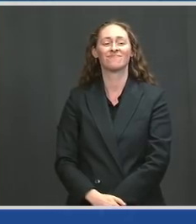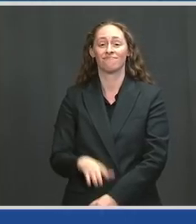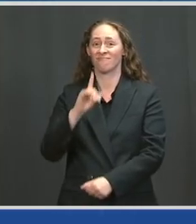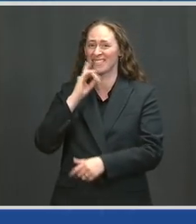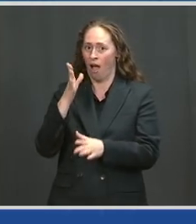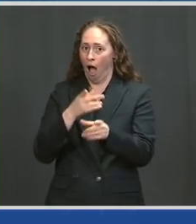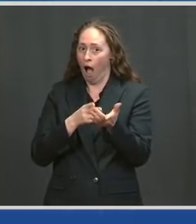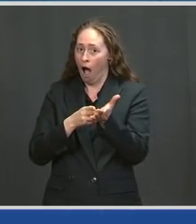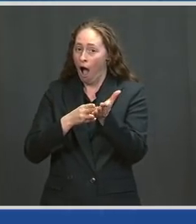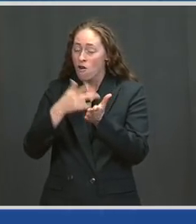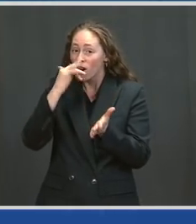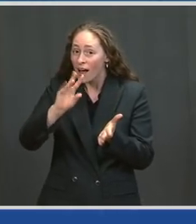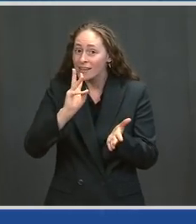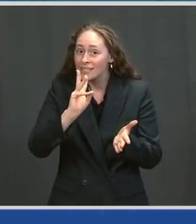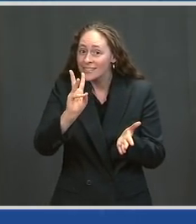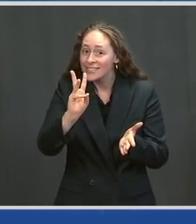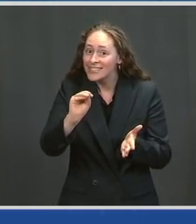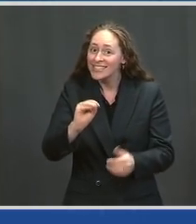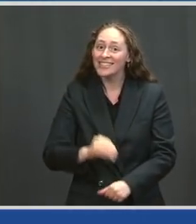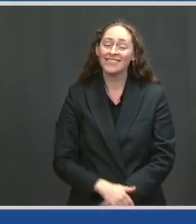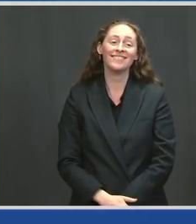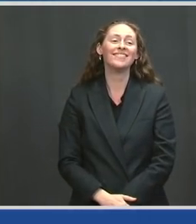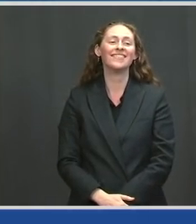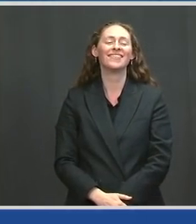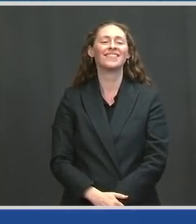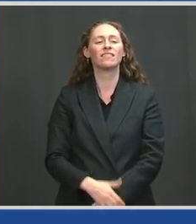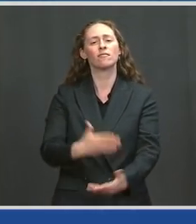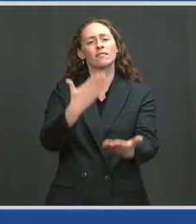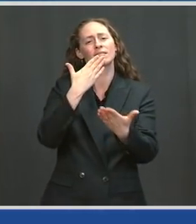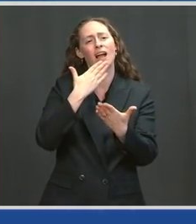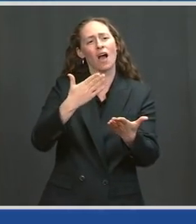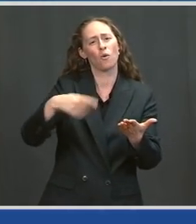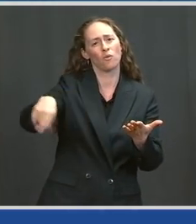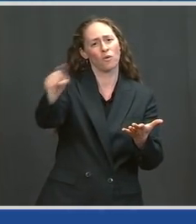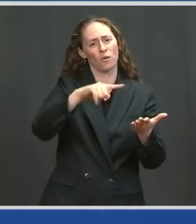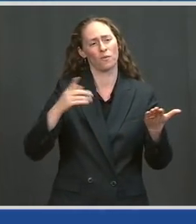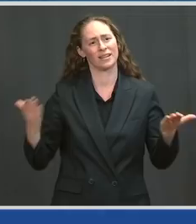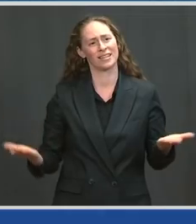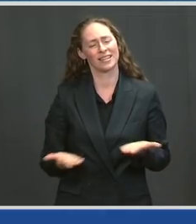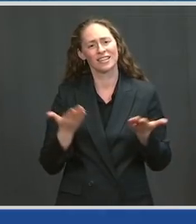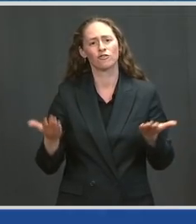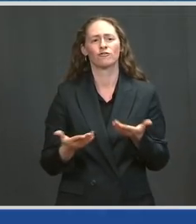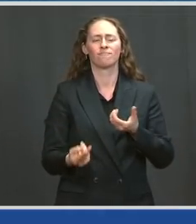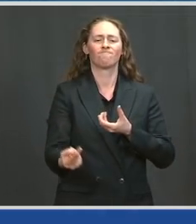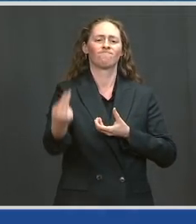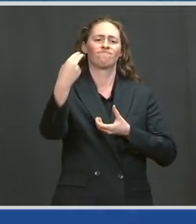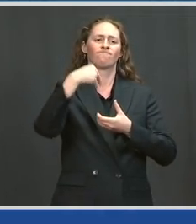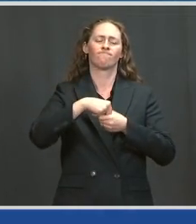Thank you for spending so much time with me, I really mean it. It was a great honor, a genuine honor.